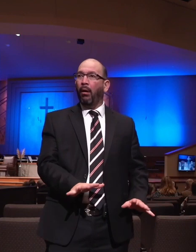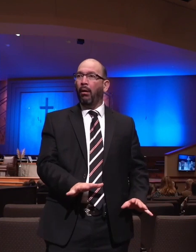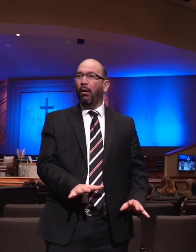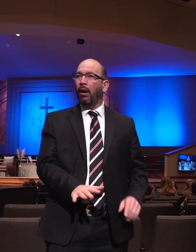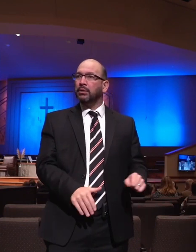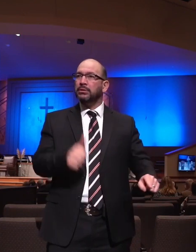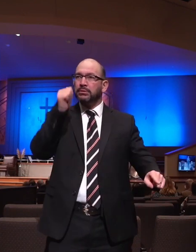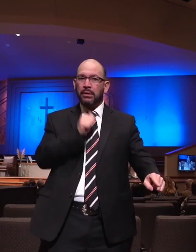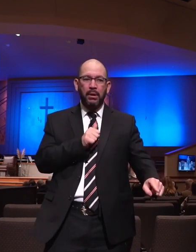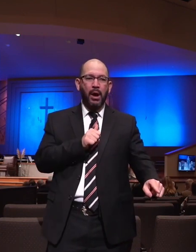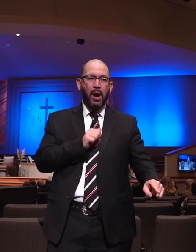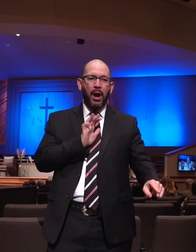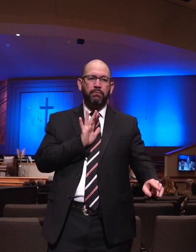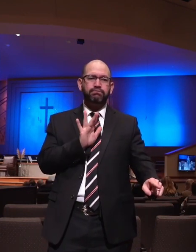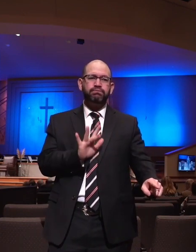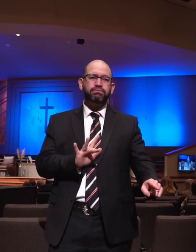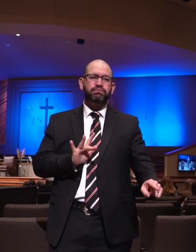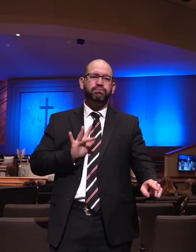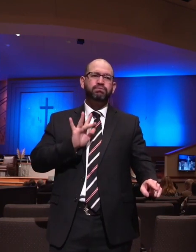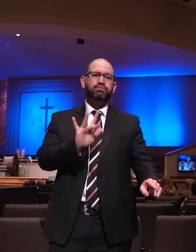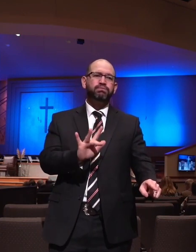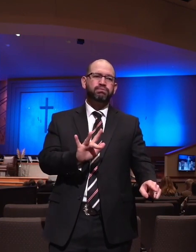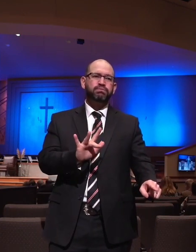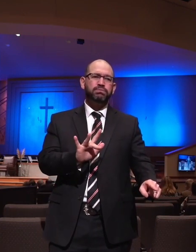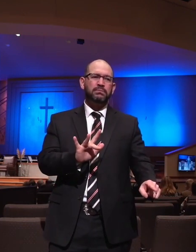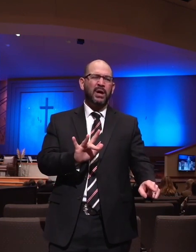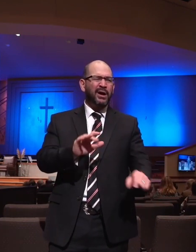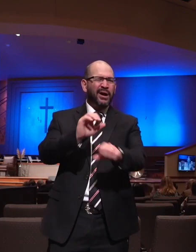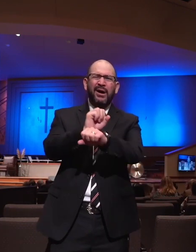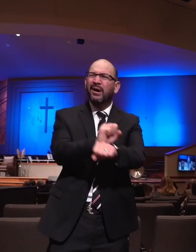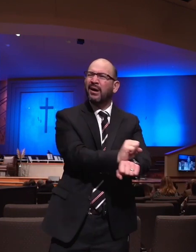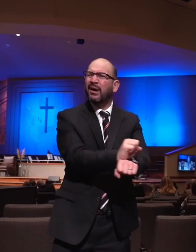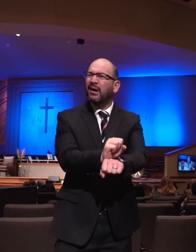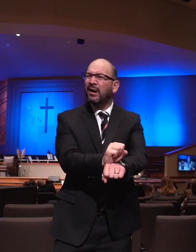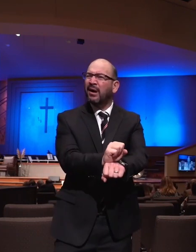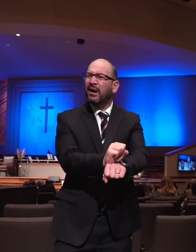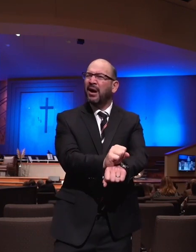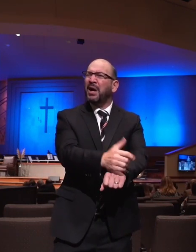hurt her the most she is in captivity because of Naaman she's away